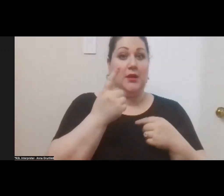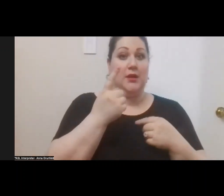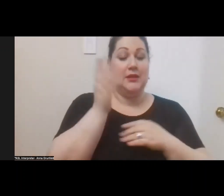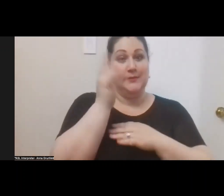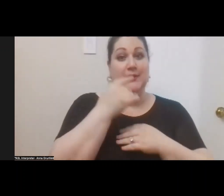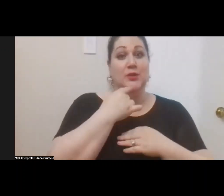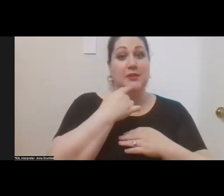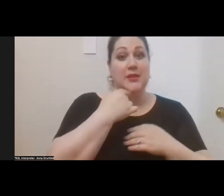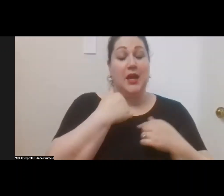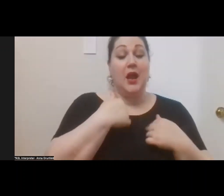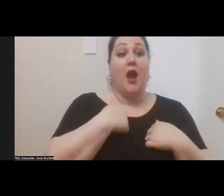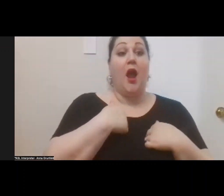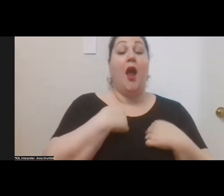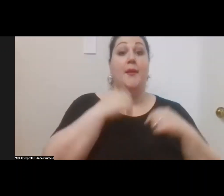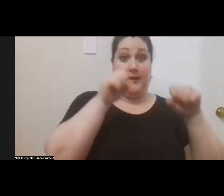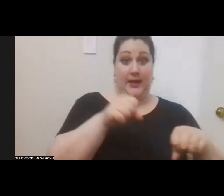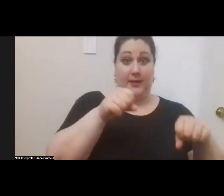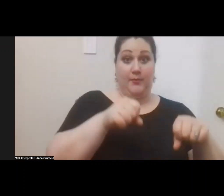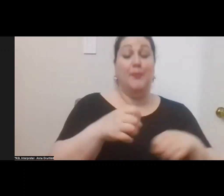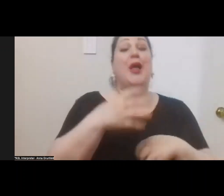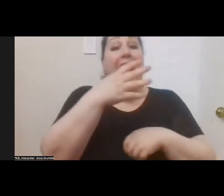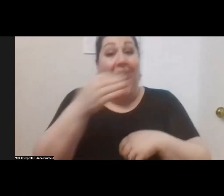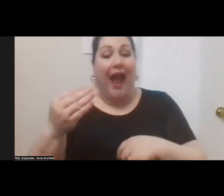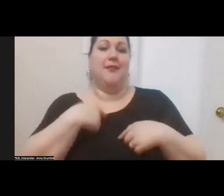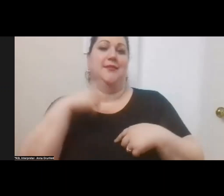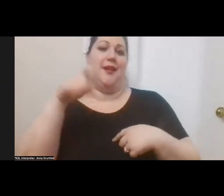In closing, I already look forward to what